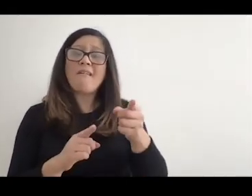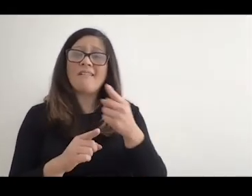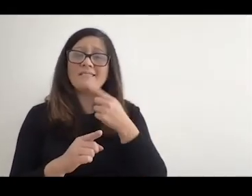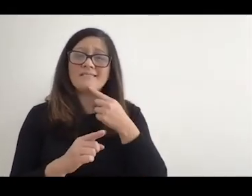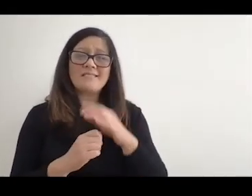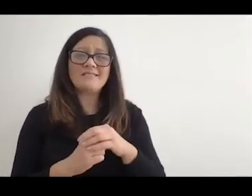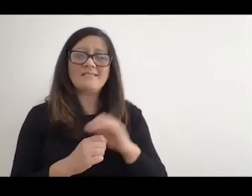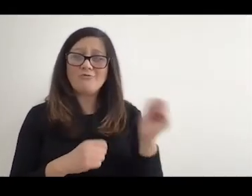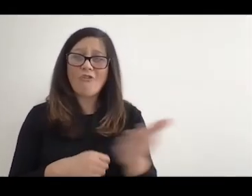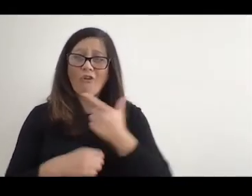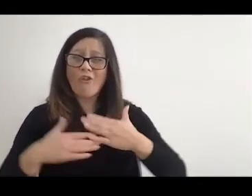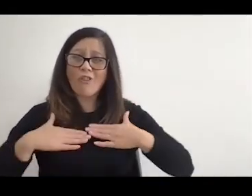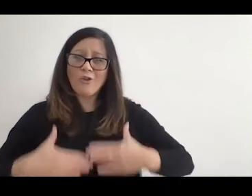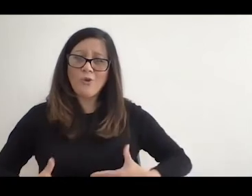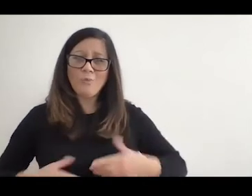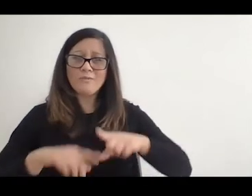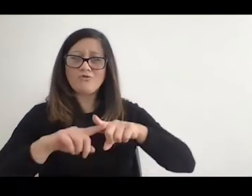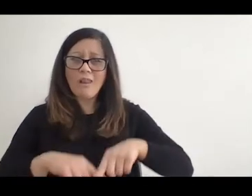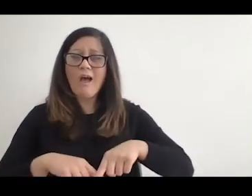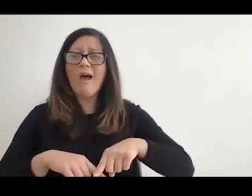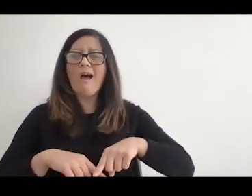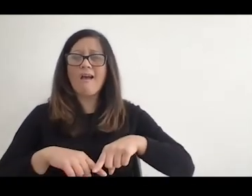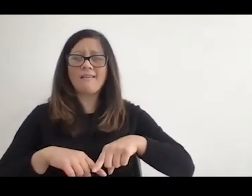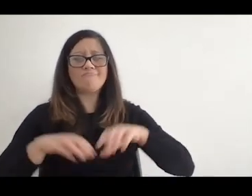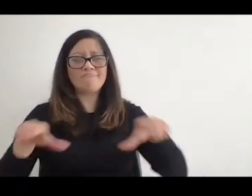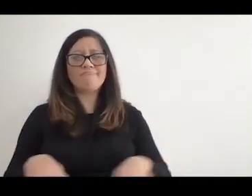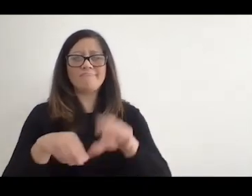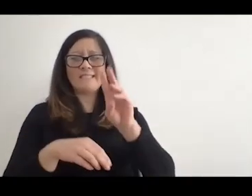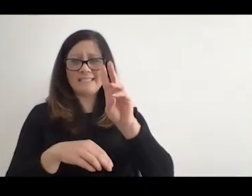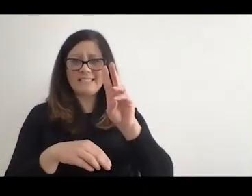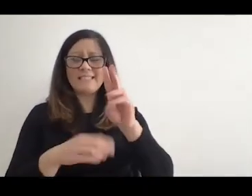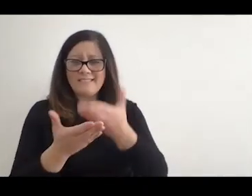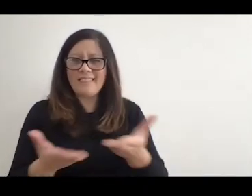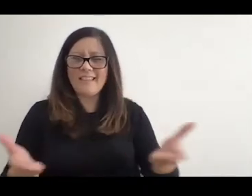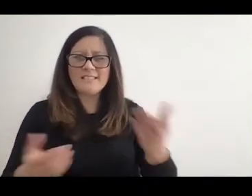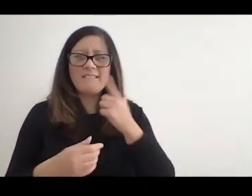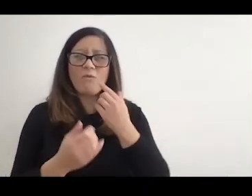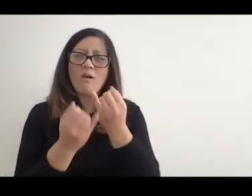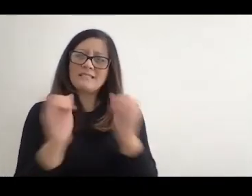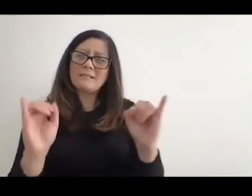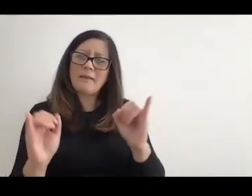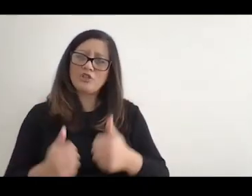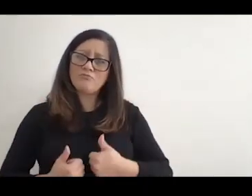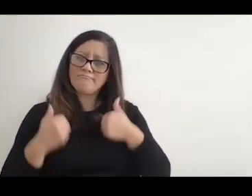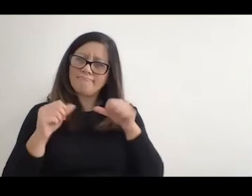able to perform 6 functions for their basic independent survival.